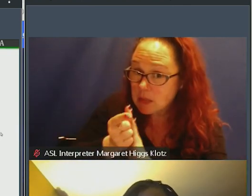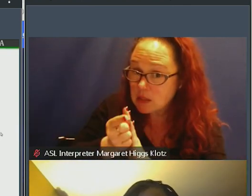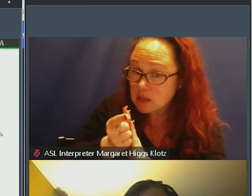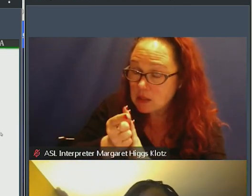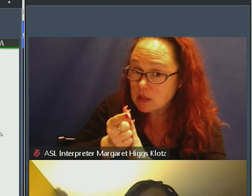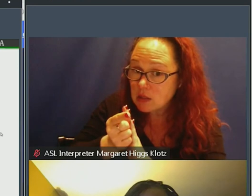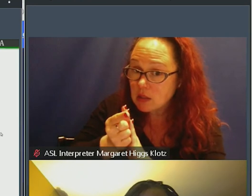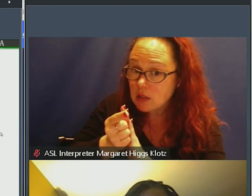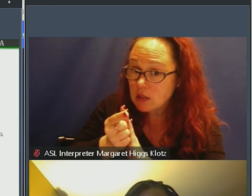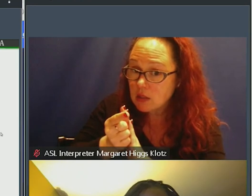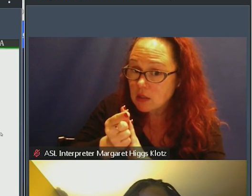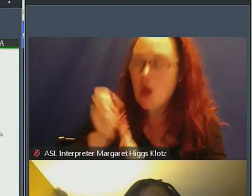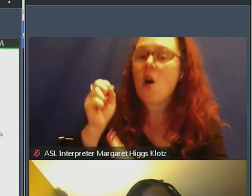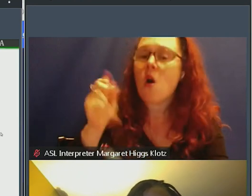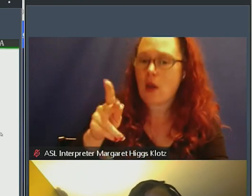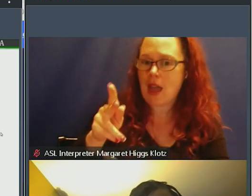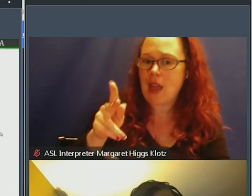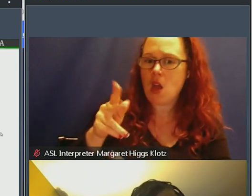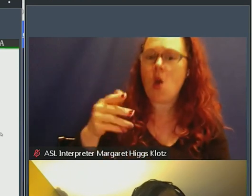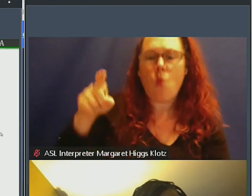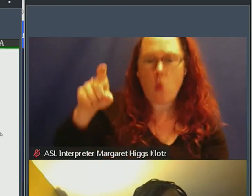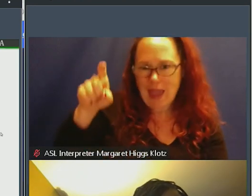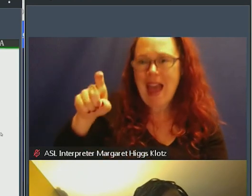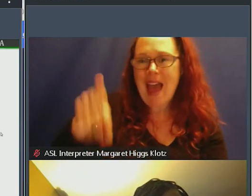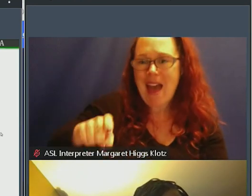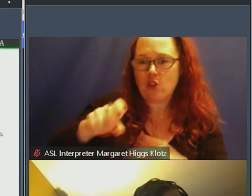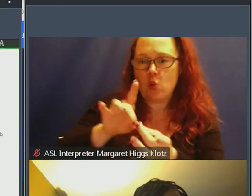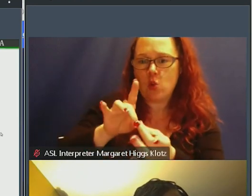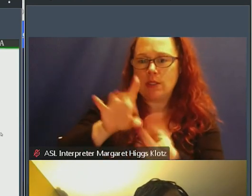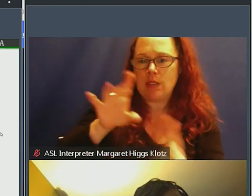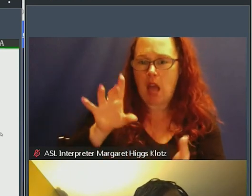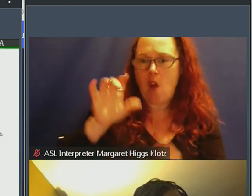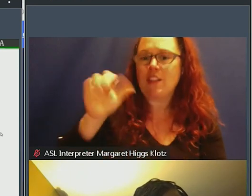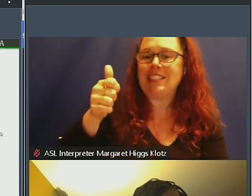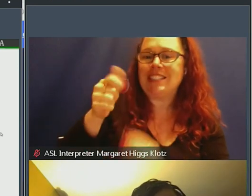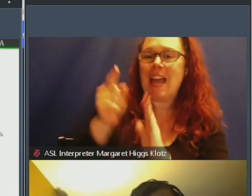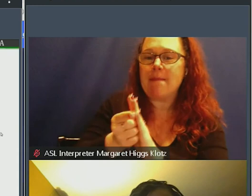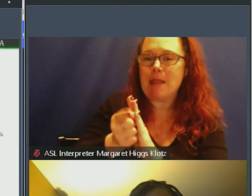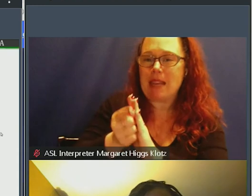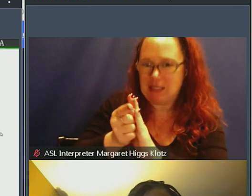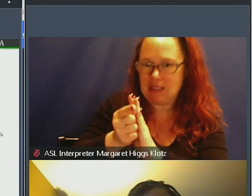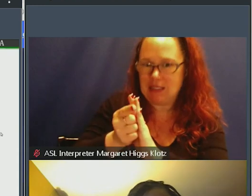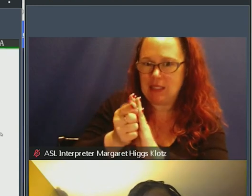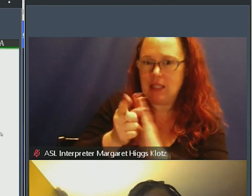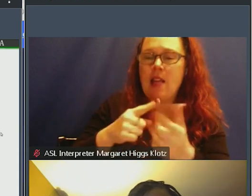Okay, so you ha we have to sign off. Okay, go ahead. We have to sign off soon and then we'll get a new number if needed.